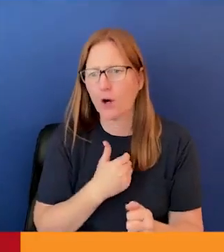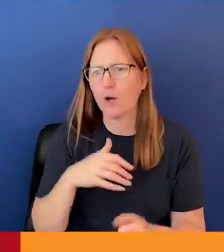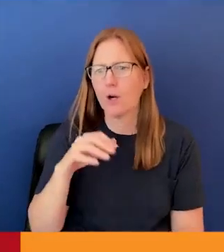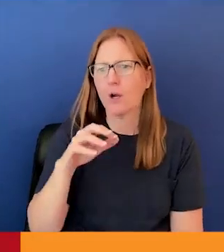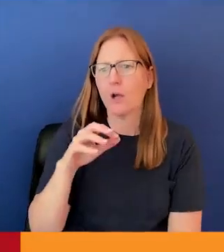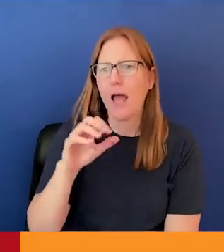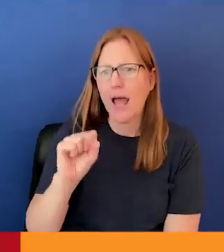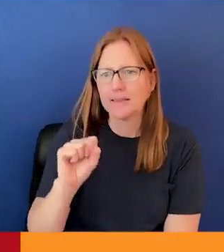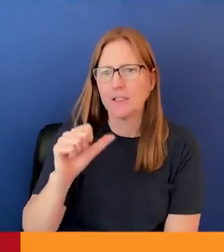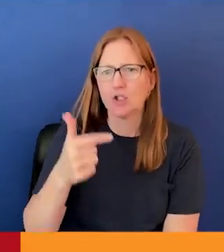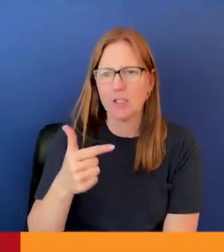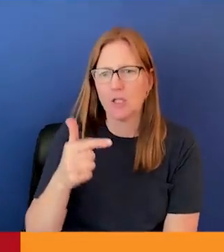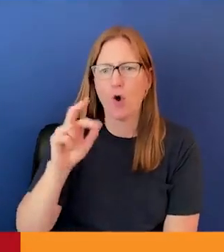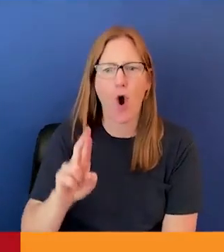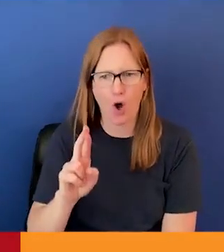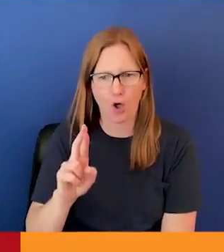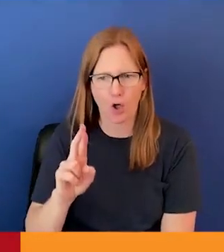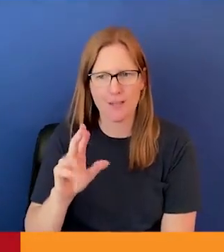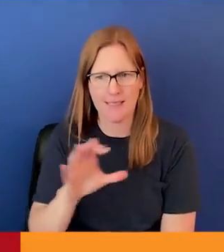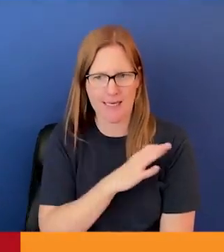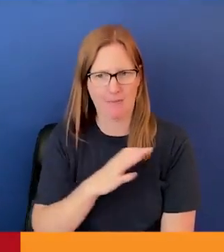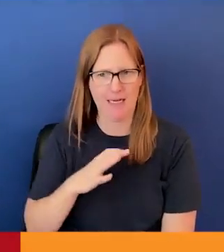which is also available on the ACL website.